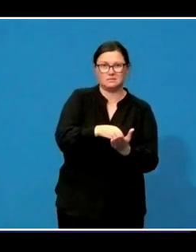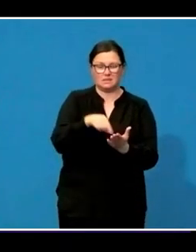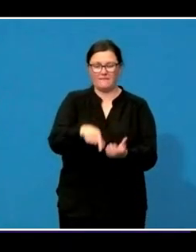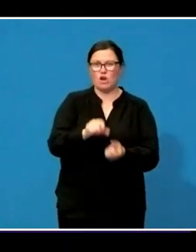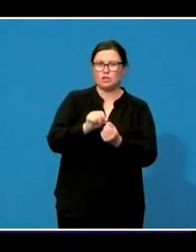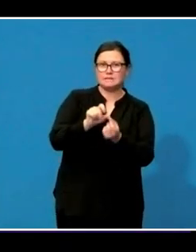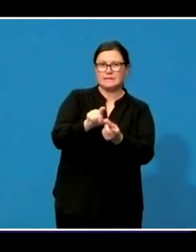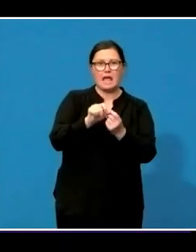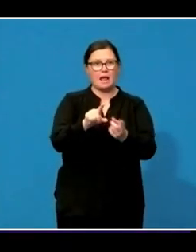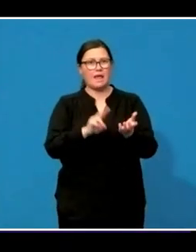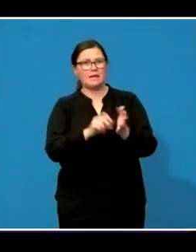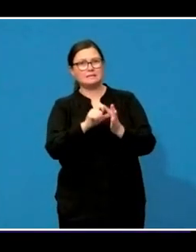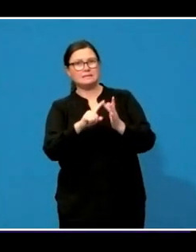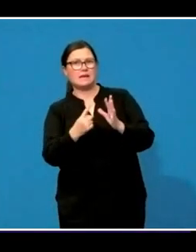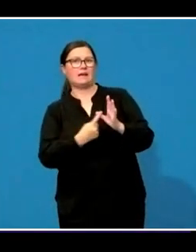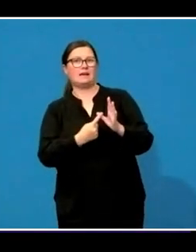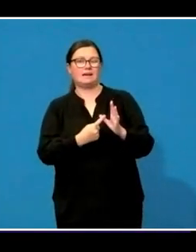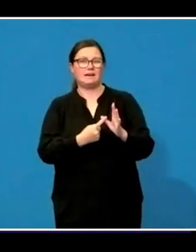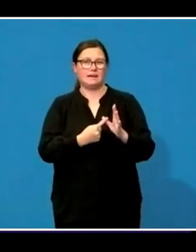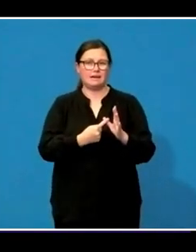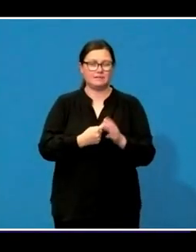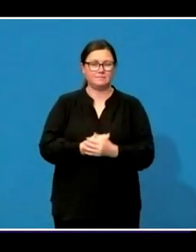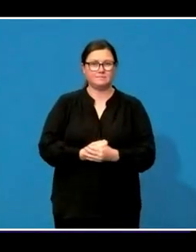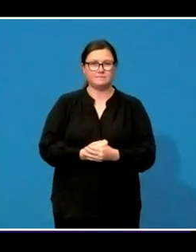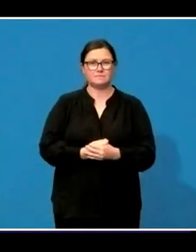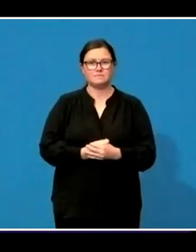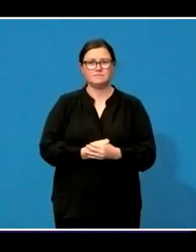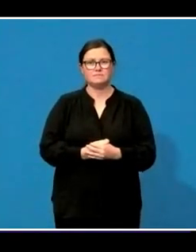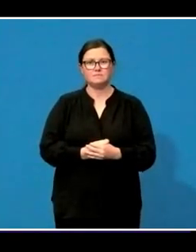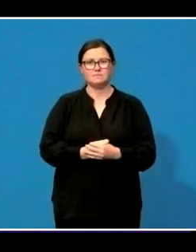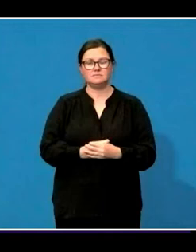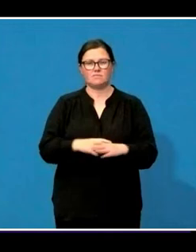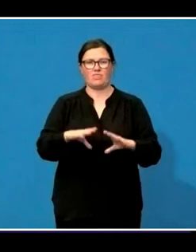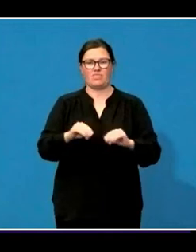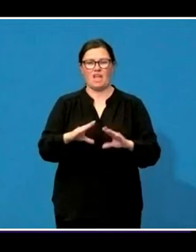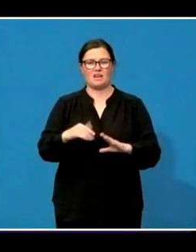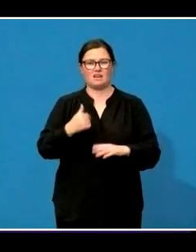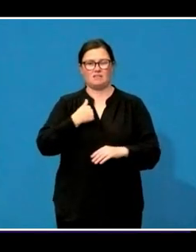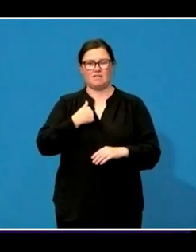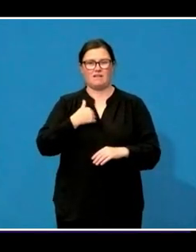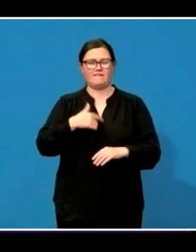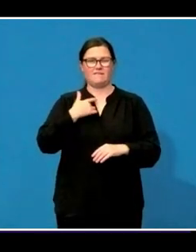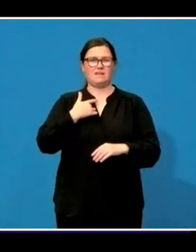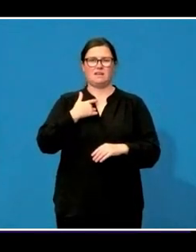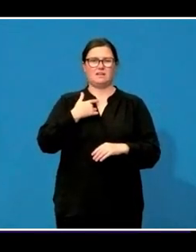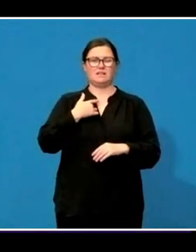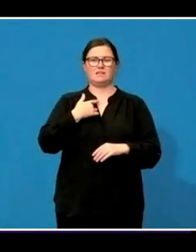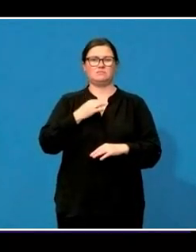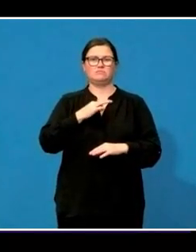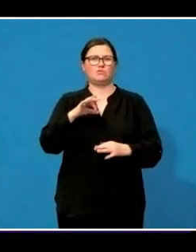It was really quite disturbing, then, to know that Joziah moved into - from the aged